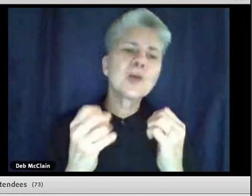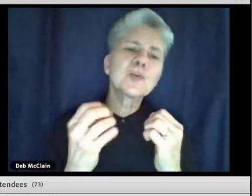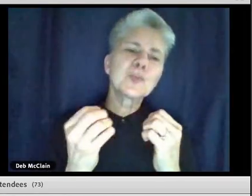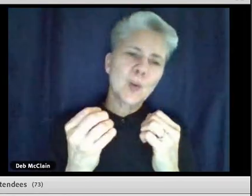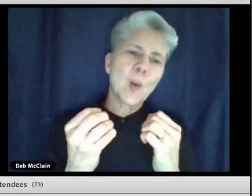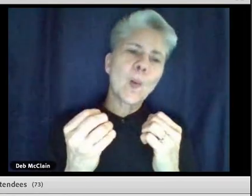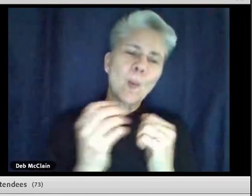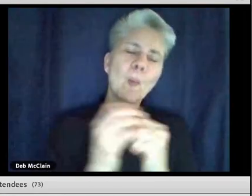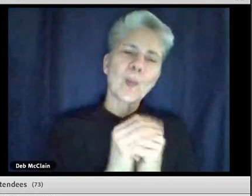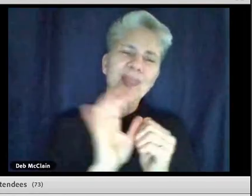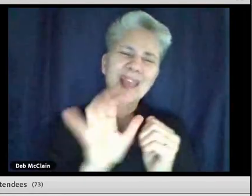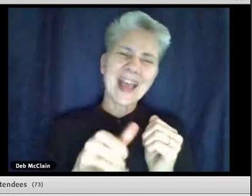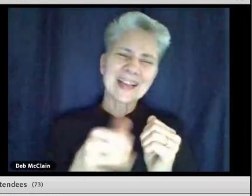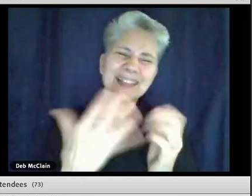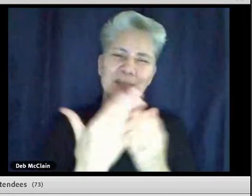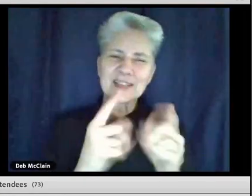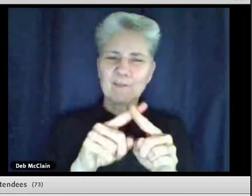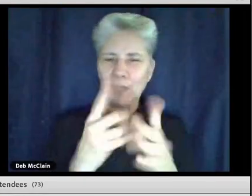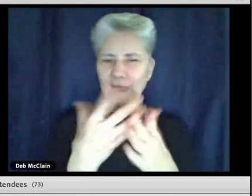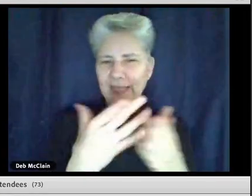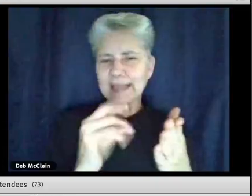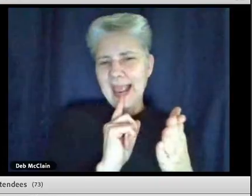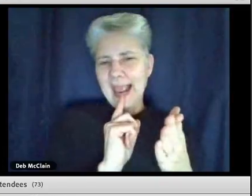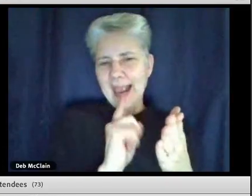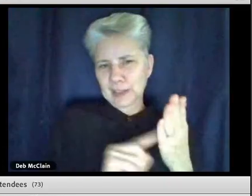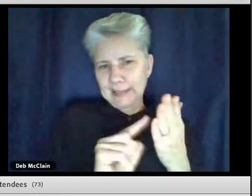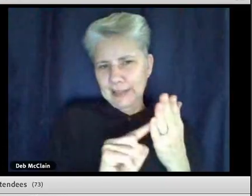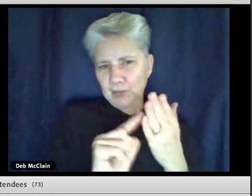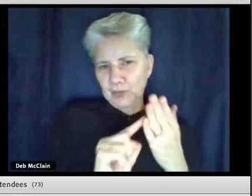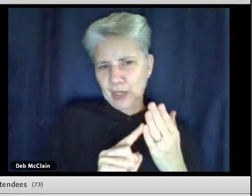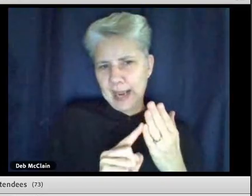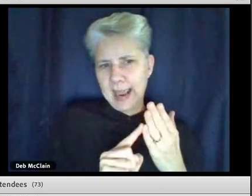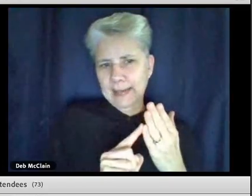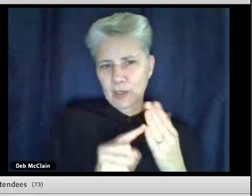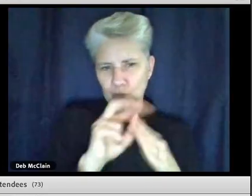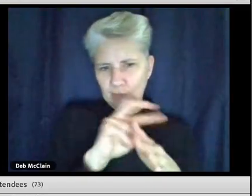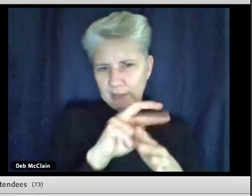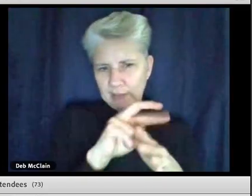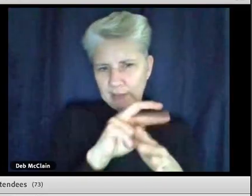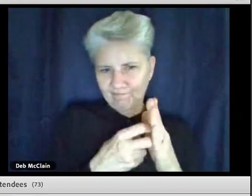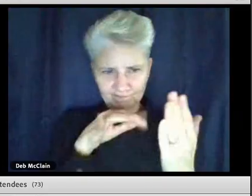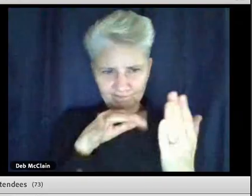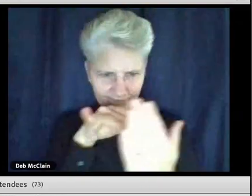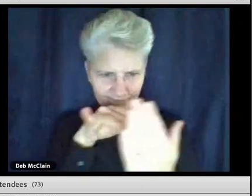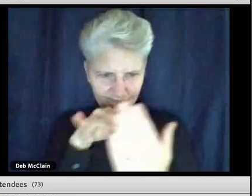I don't know if you've heard that one. So that's some different things that they actually check,